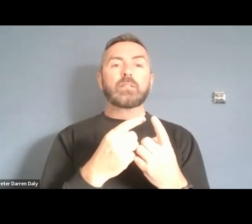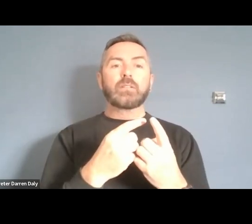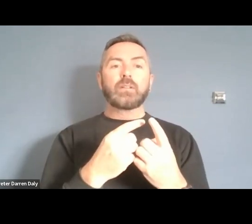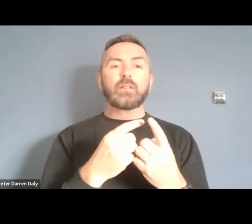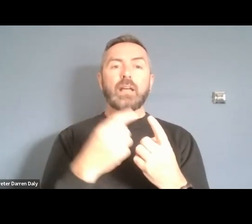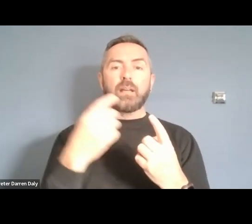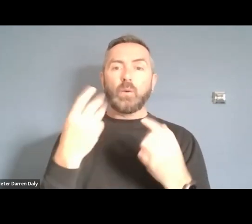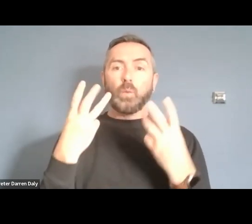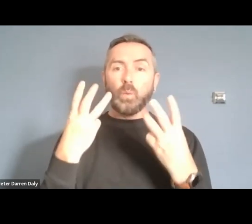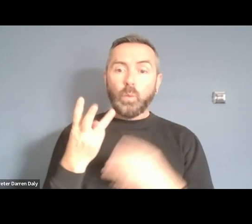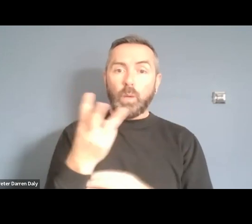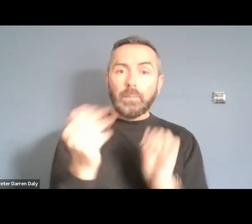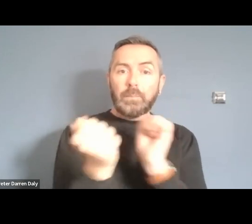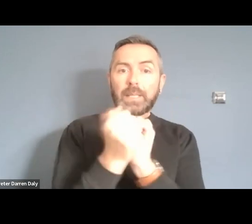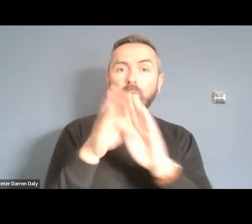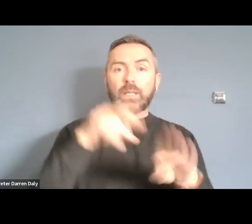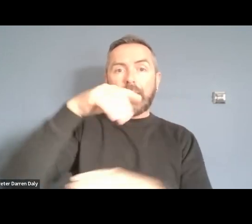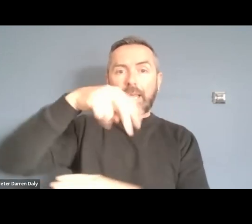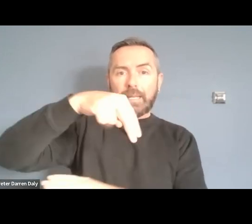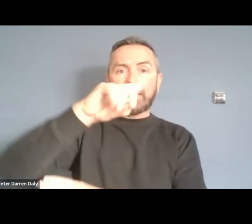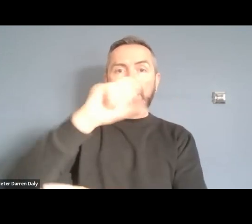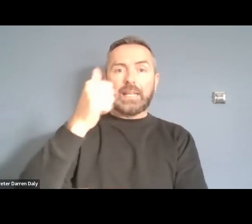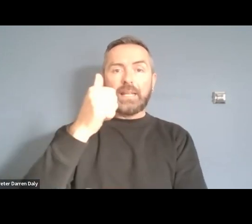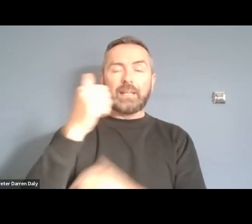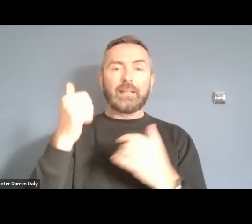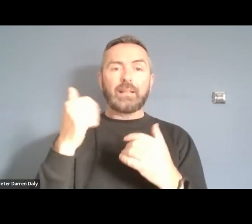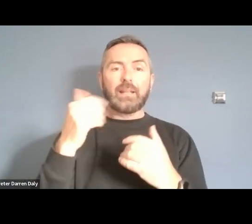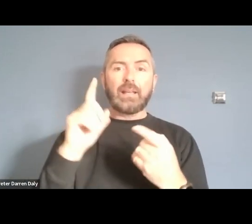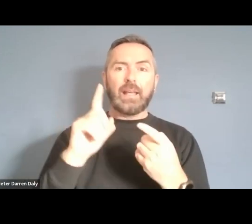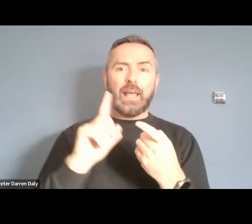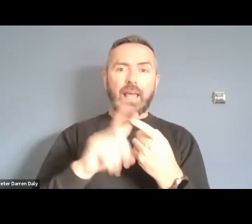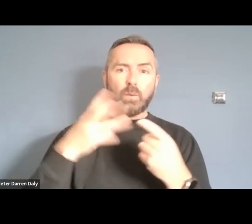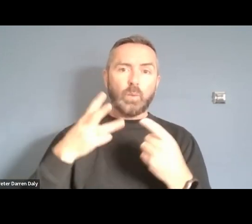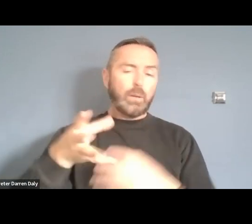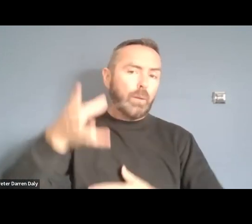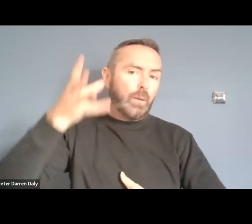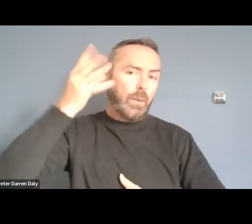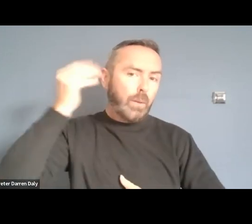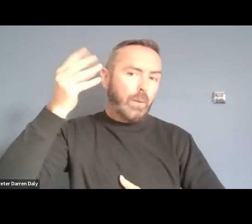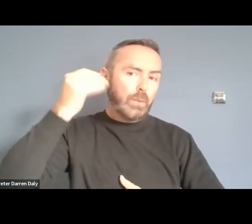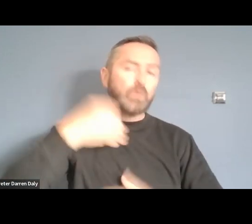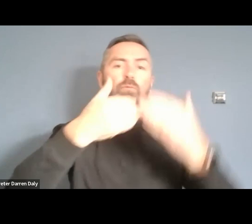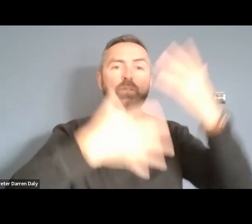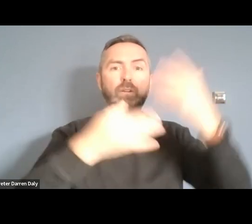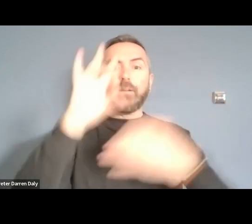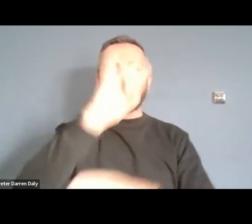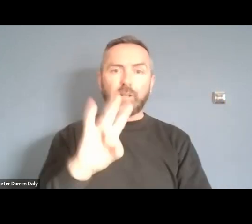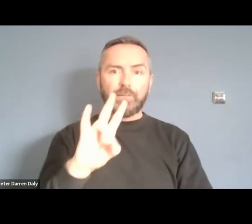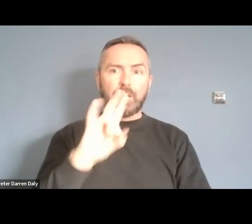consultation event, where we can not only pay attention to the results of this survey, but ask the question, what next?